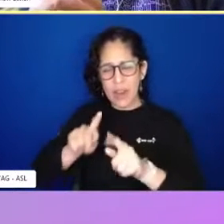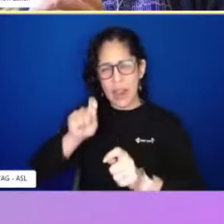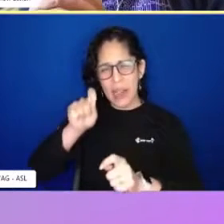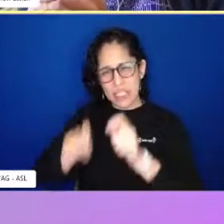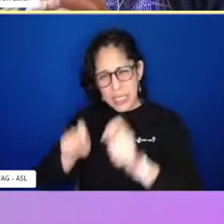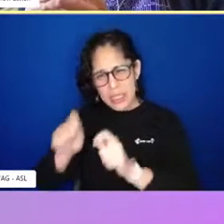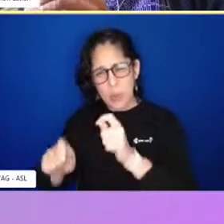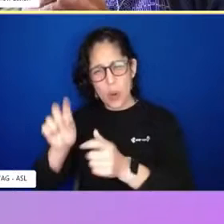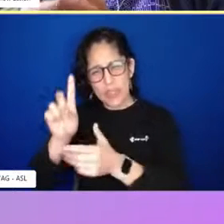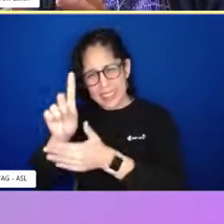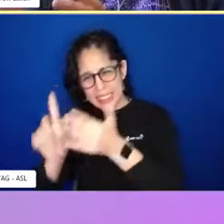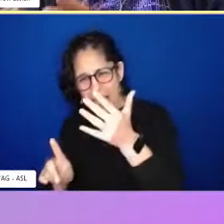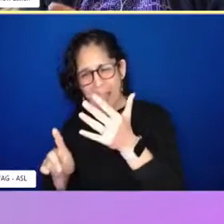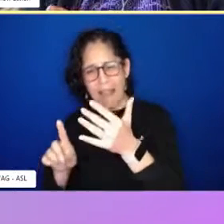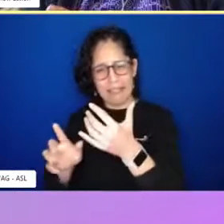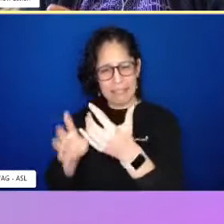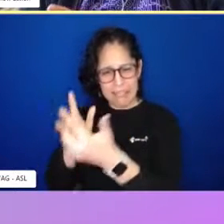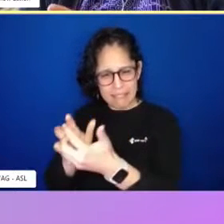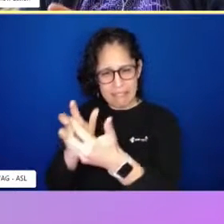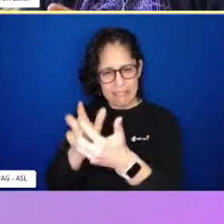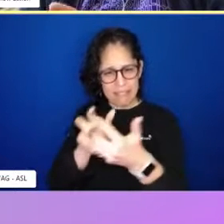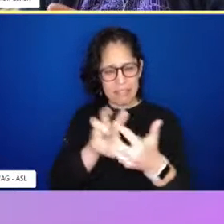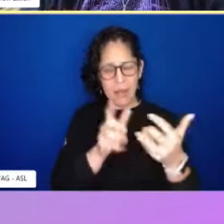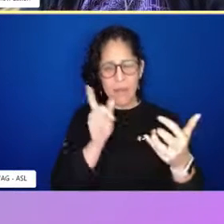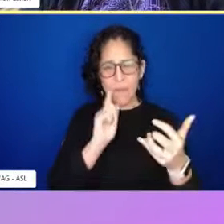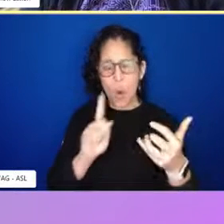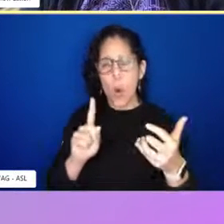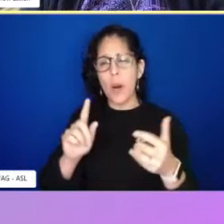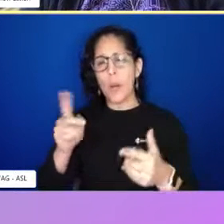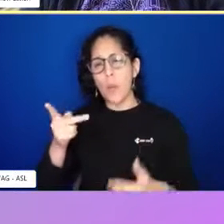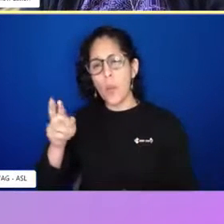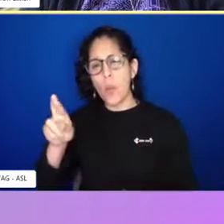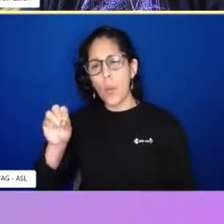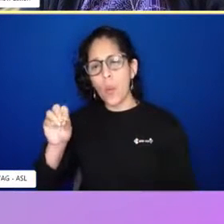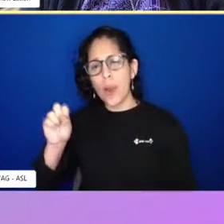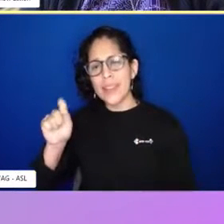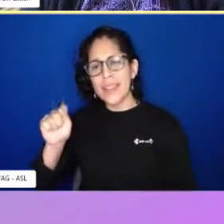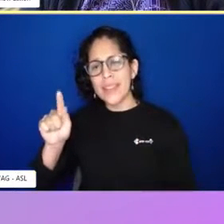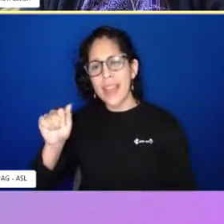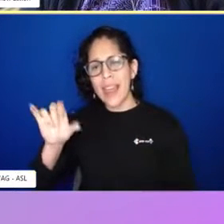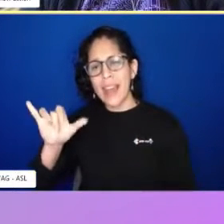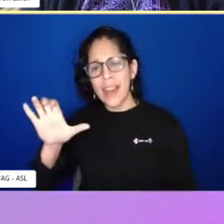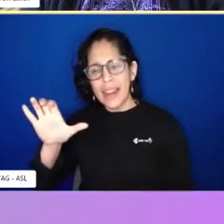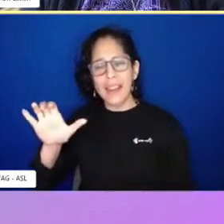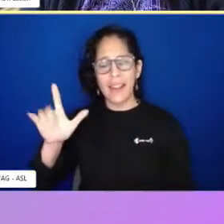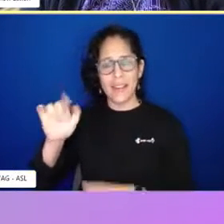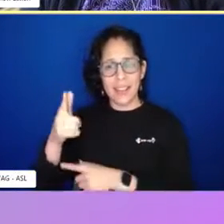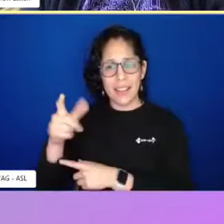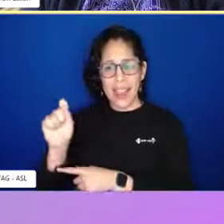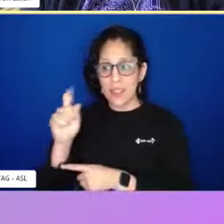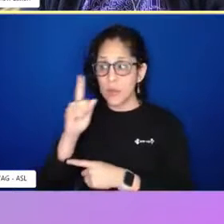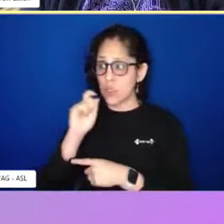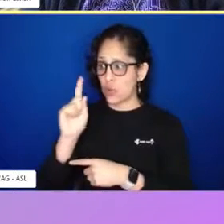need for uniqueness. Adjustable designs for needs, needed to come to